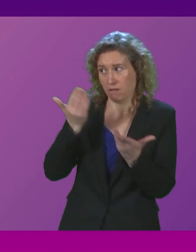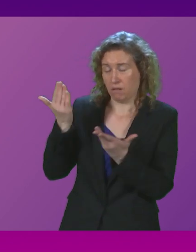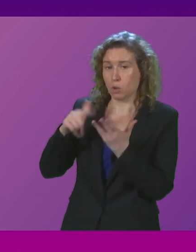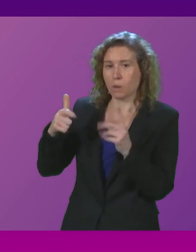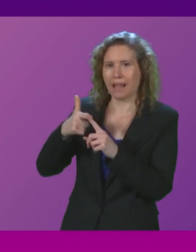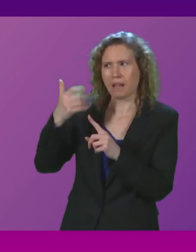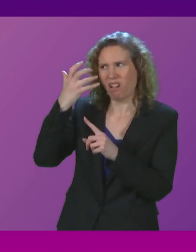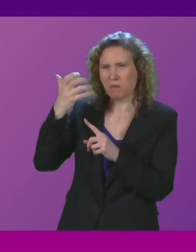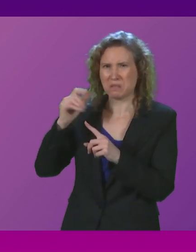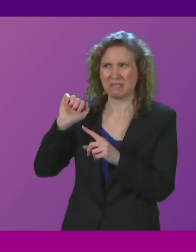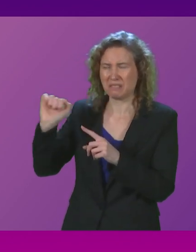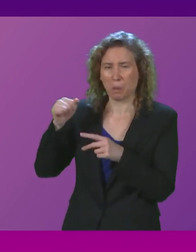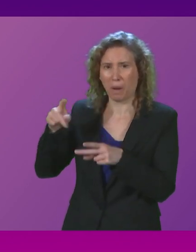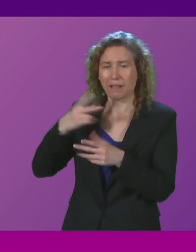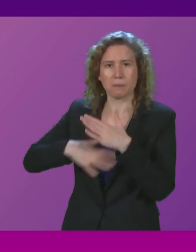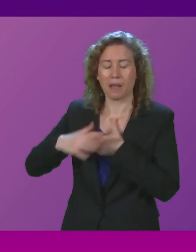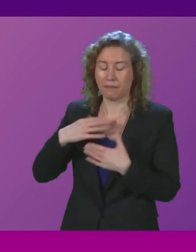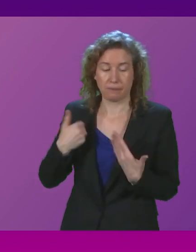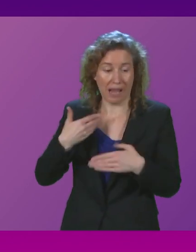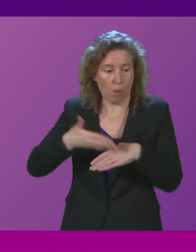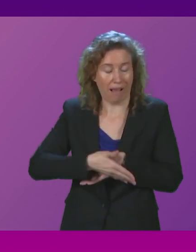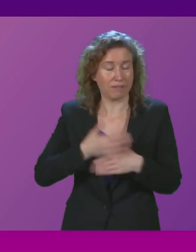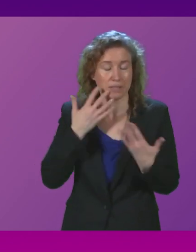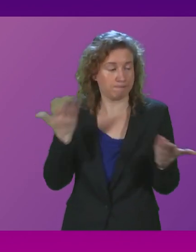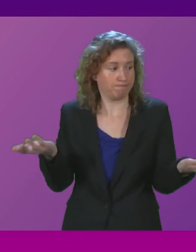the way that this one is, our efforts will continue to be undermined.